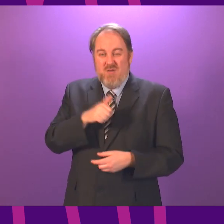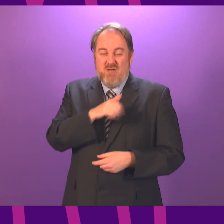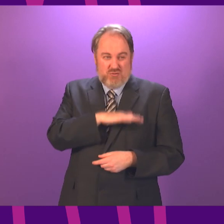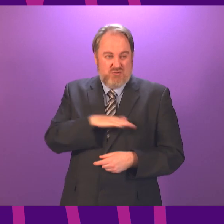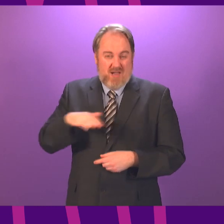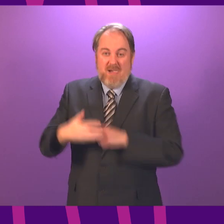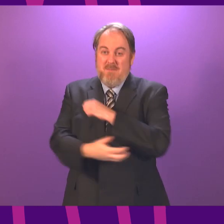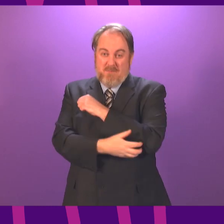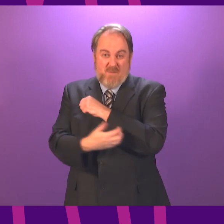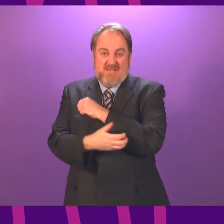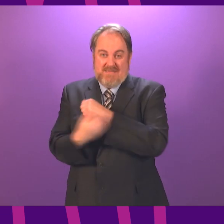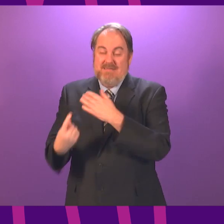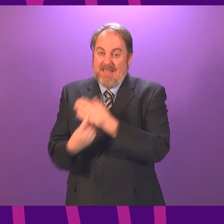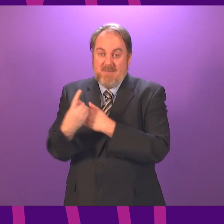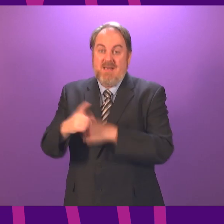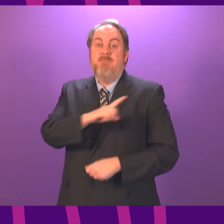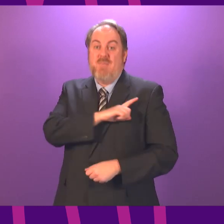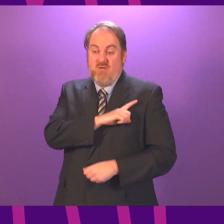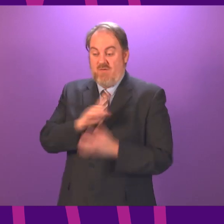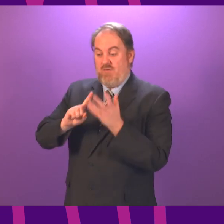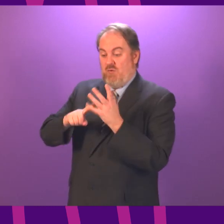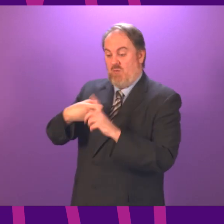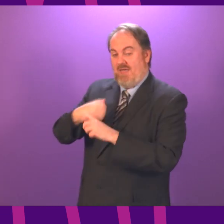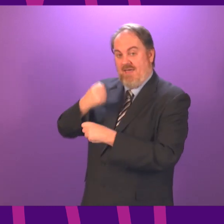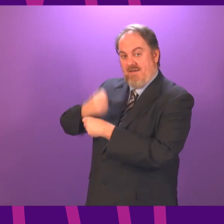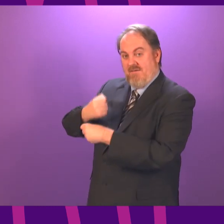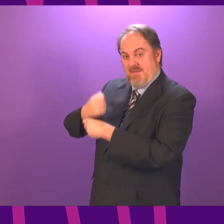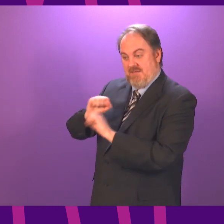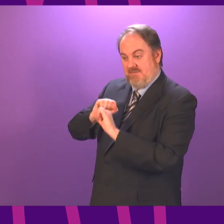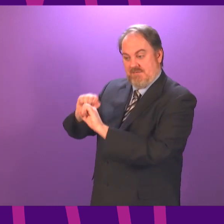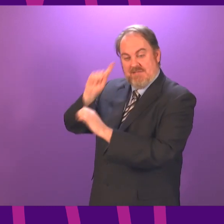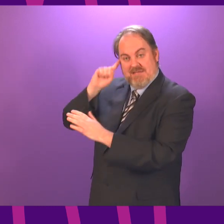of the decisions that the UK Government has taken. The UK Government’s own analysis highlights that the number of households that were impacted